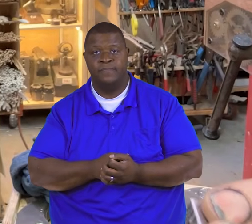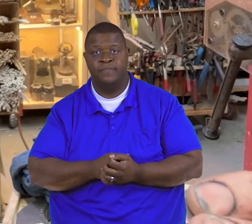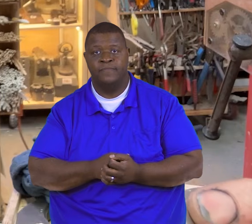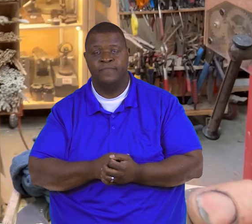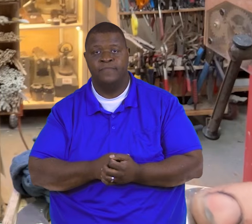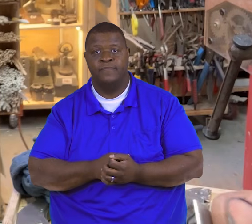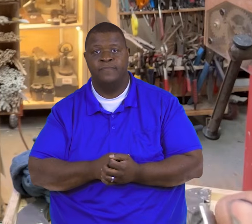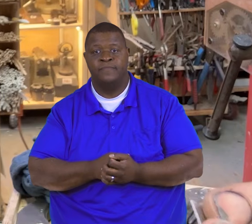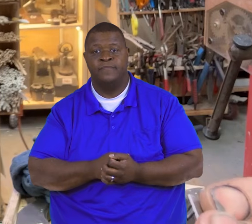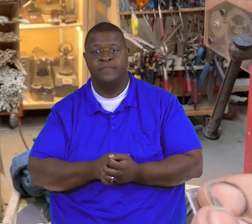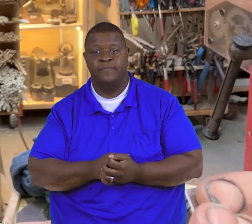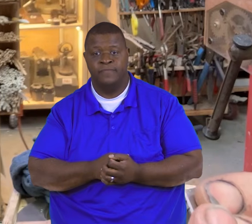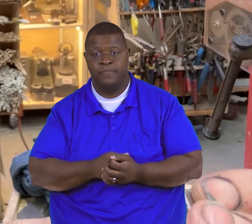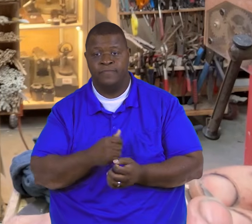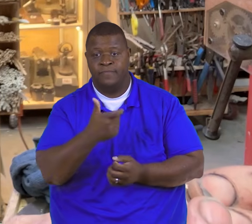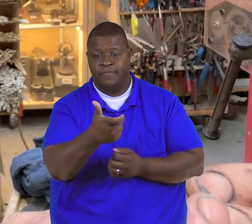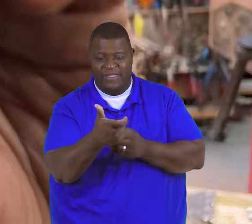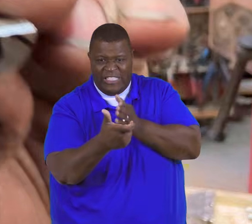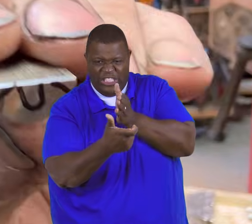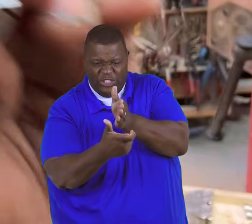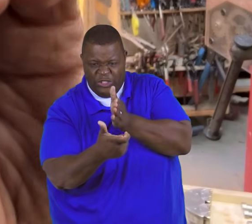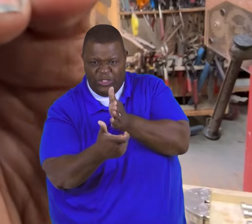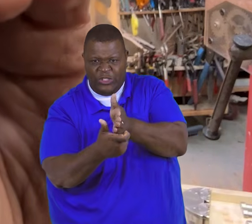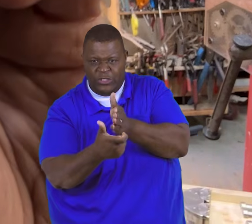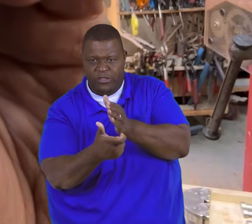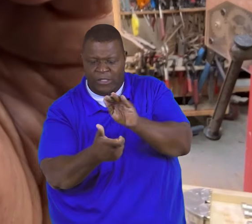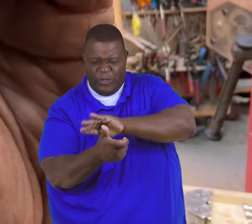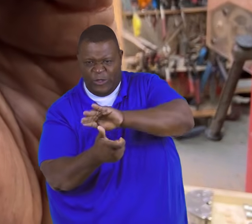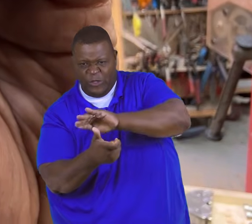and then I think soften the edges like that,